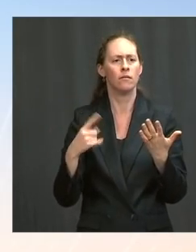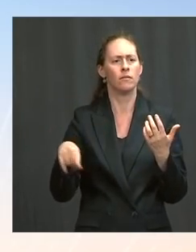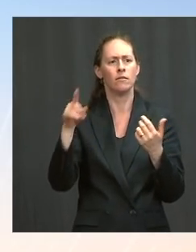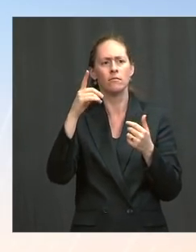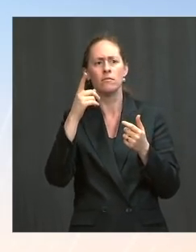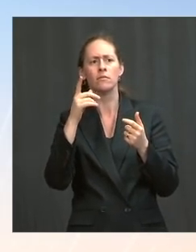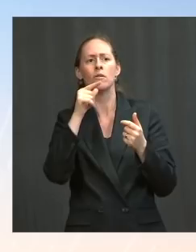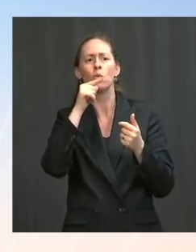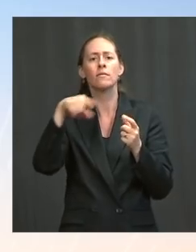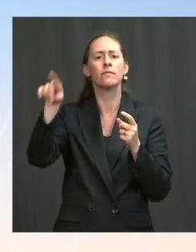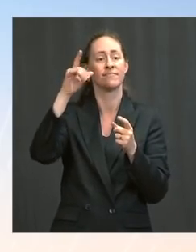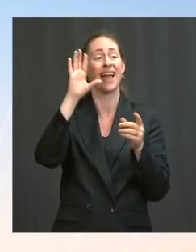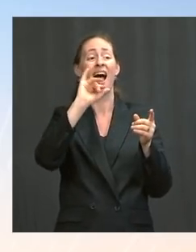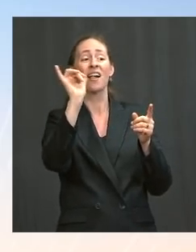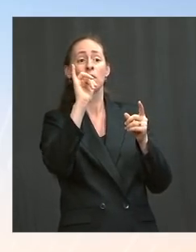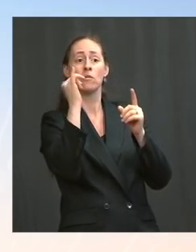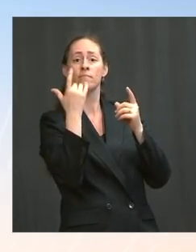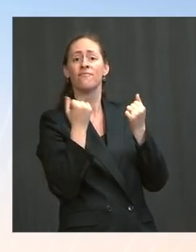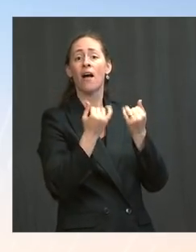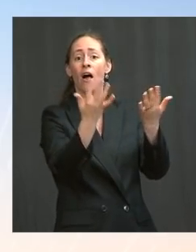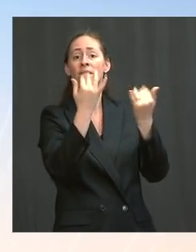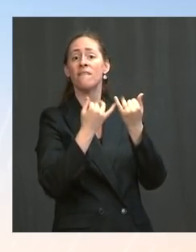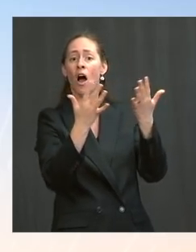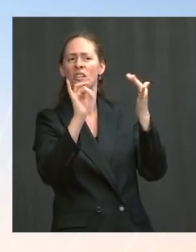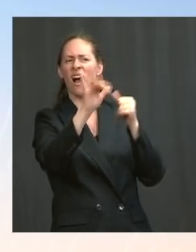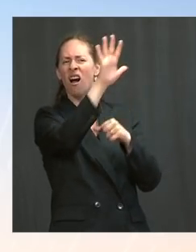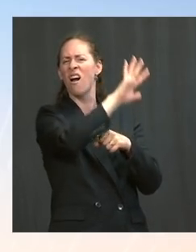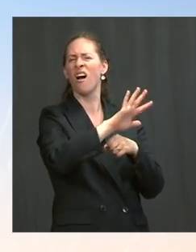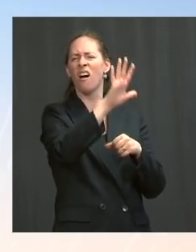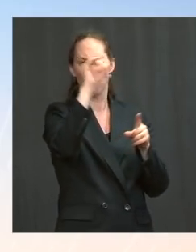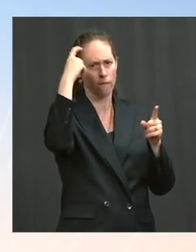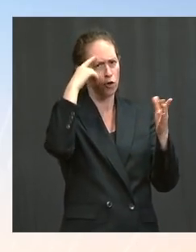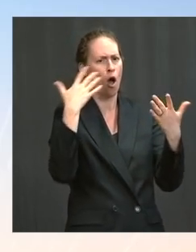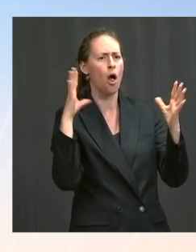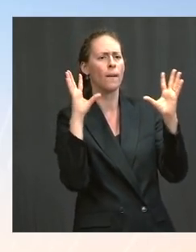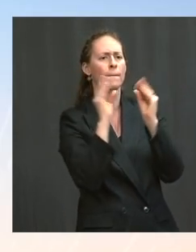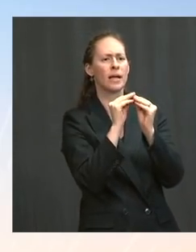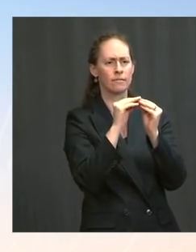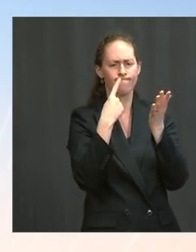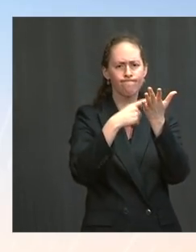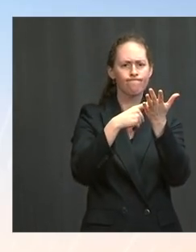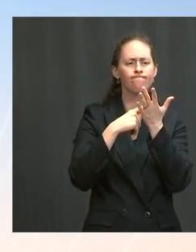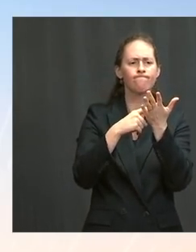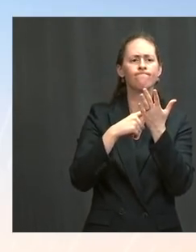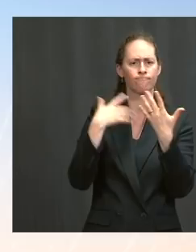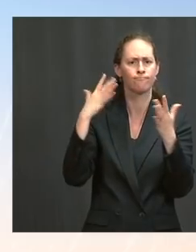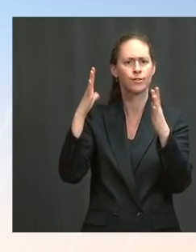He even got a briefing from FEMA just last week. I would say, again, that the President is absolutely committed